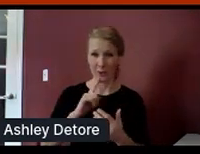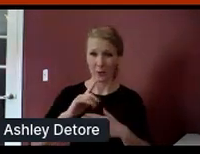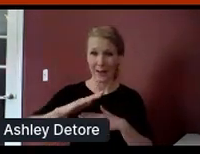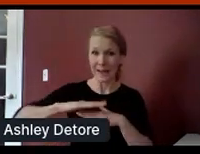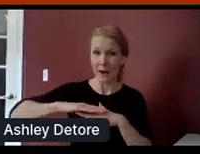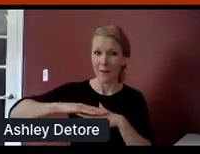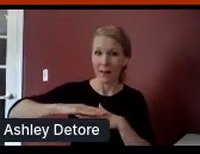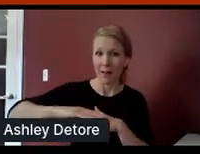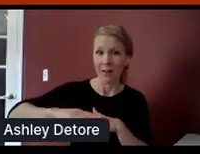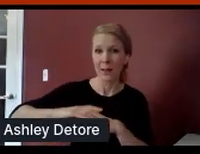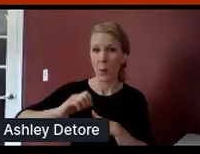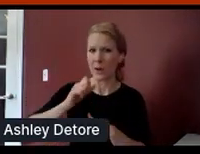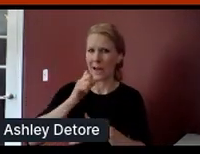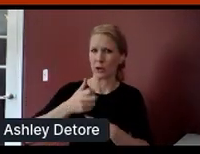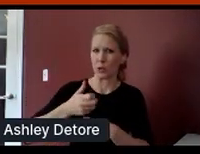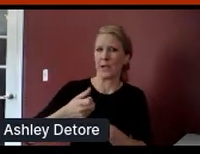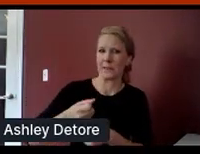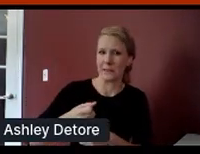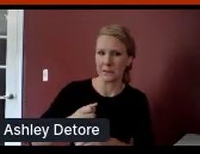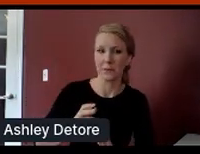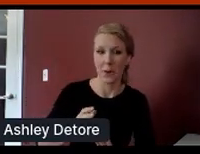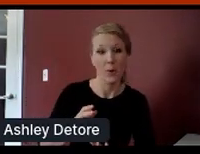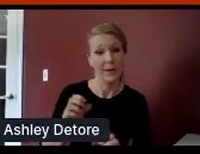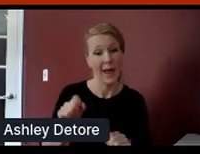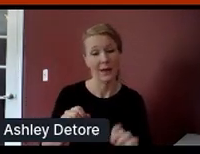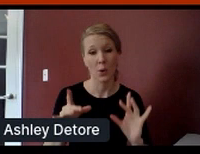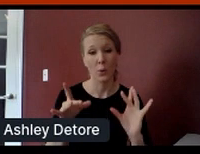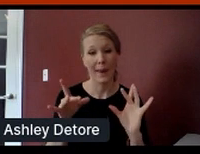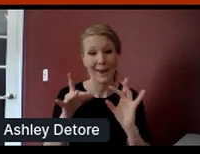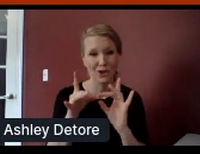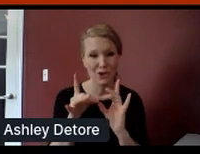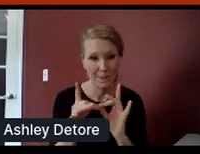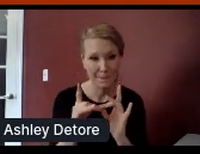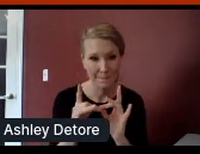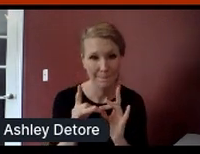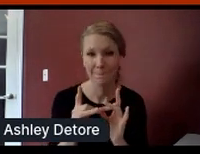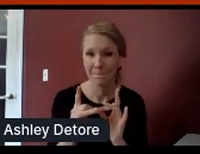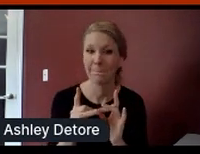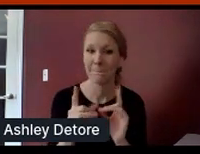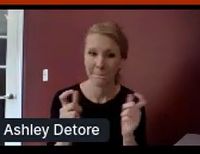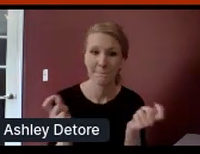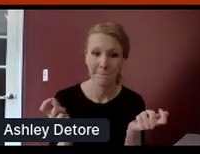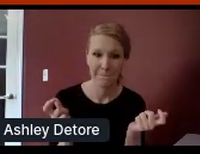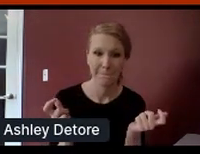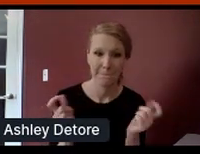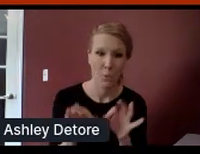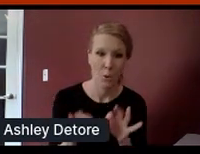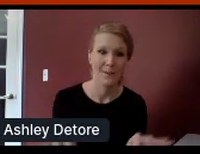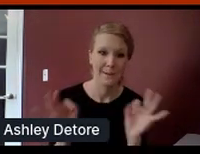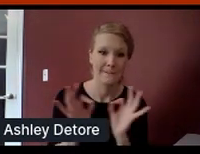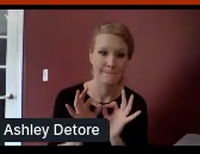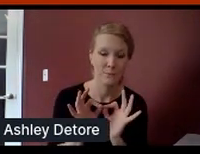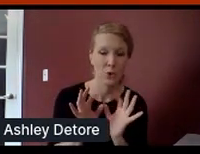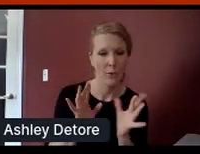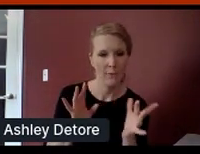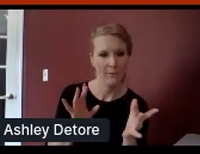So I would just say, relationship is the biggest thing. Being in relationships with people who are not like you,